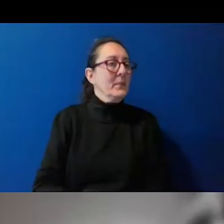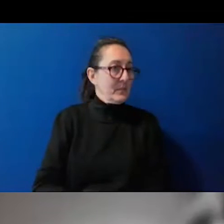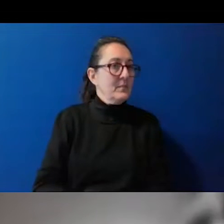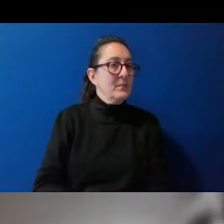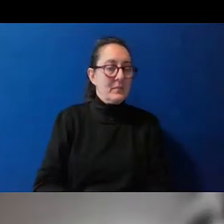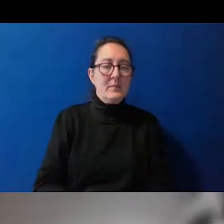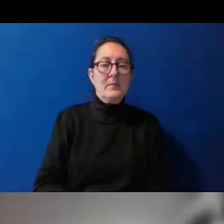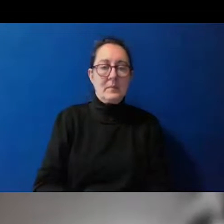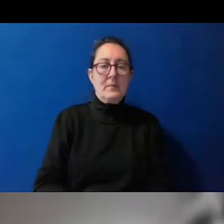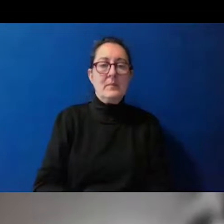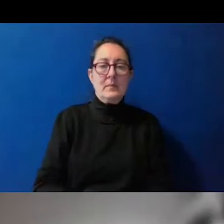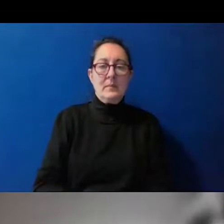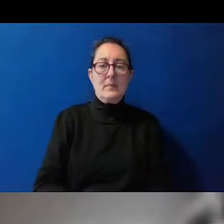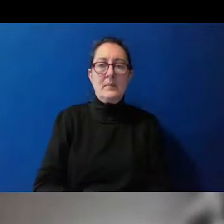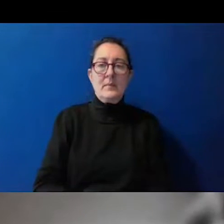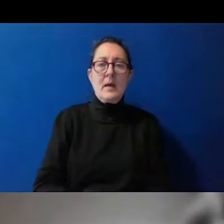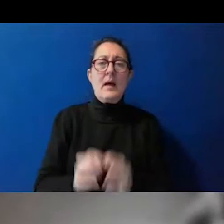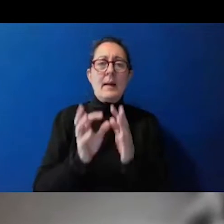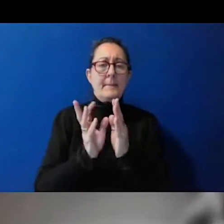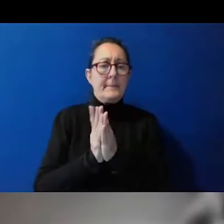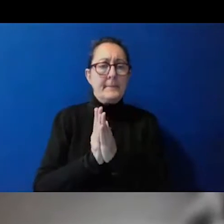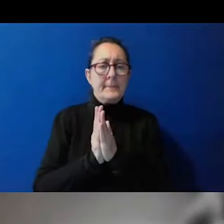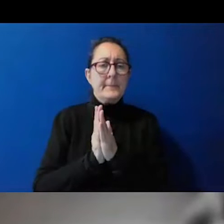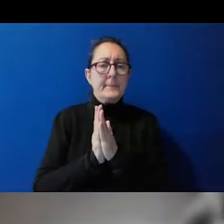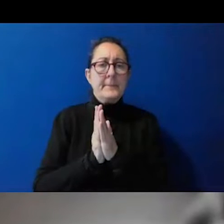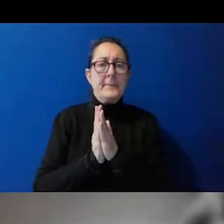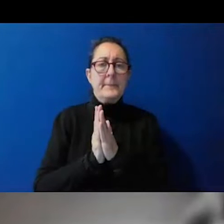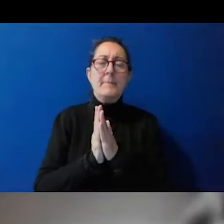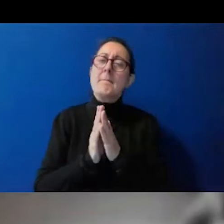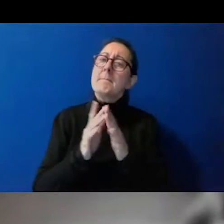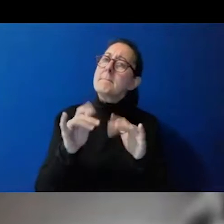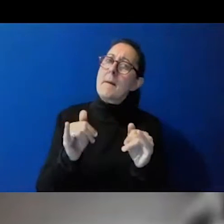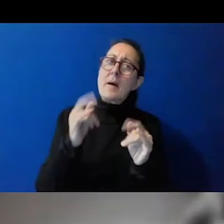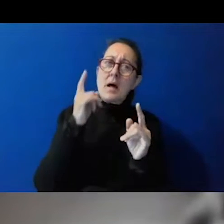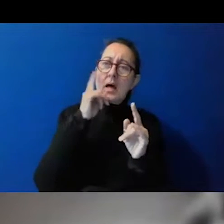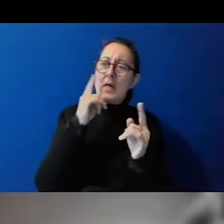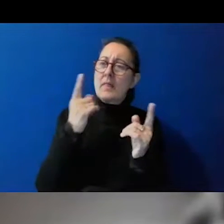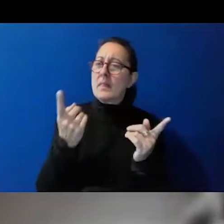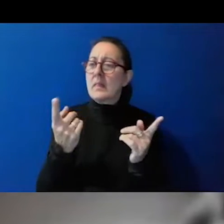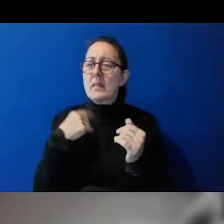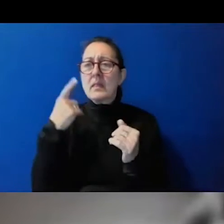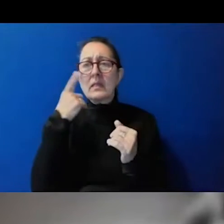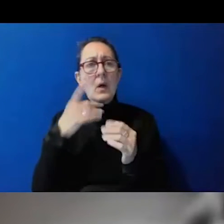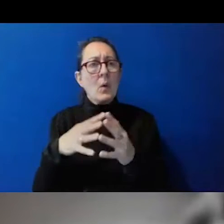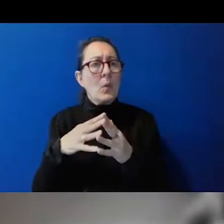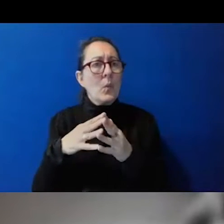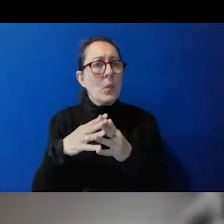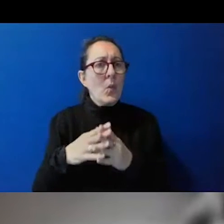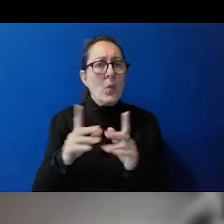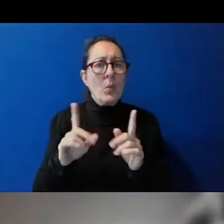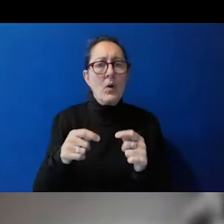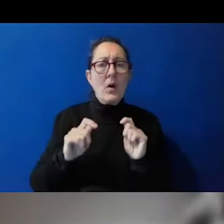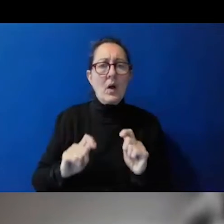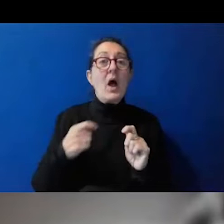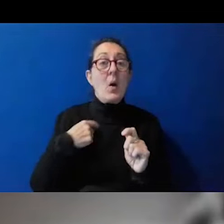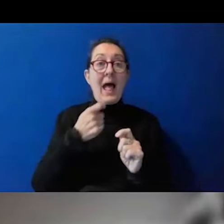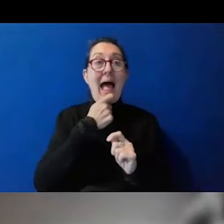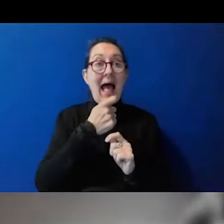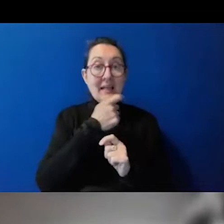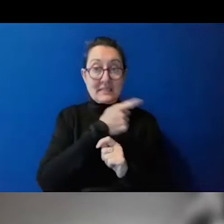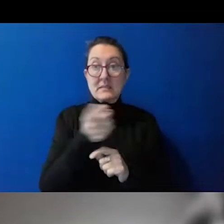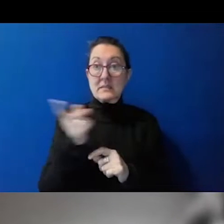um and we might um I'm going to start asking um some questions to the panel and just a reminder